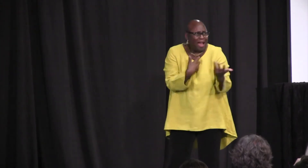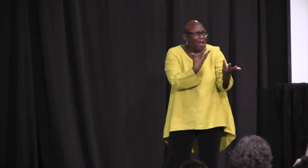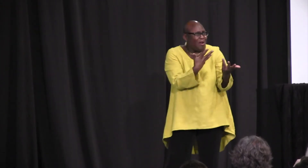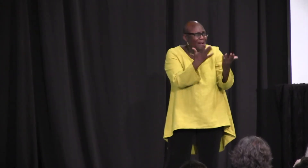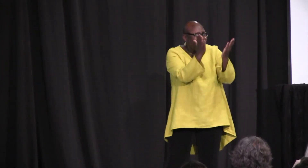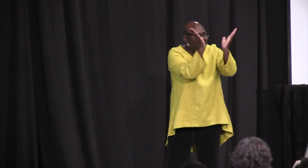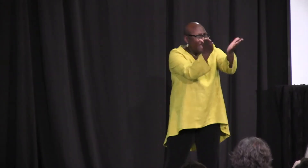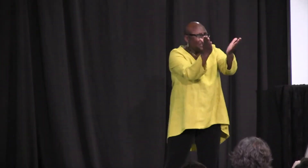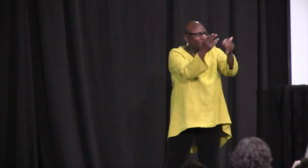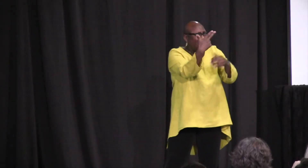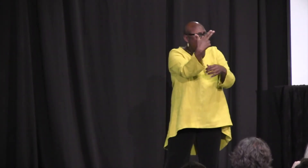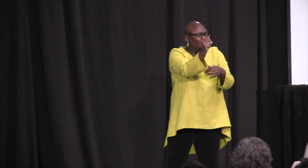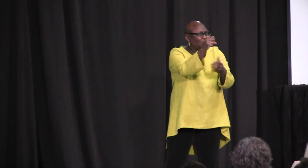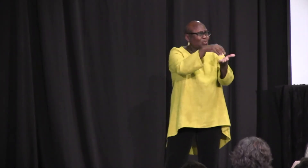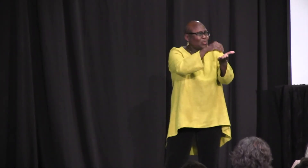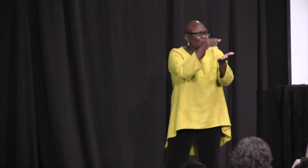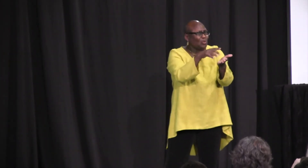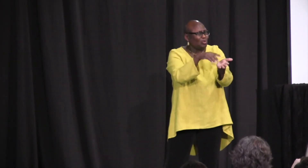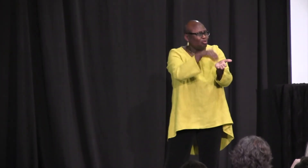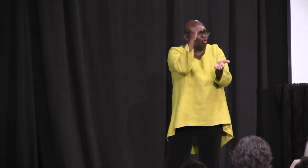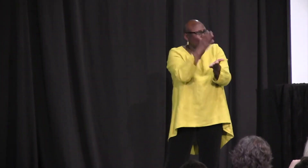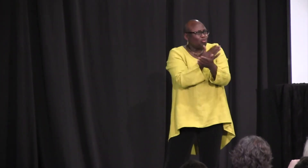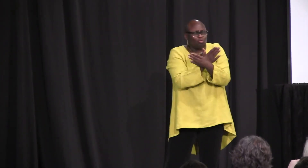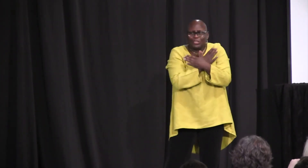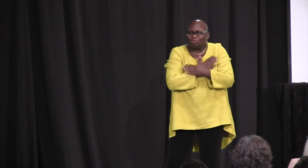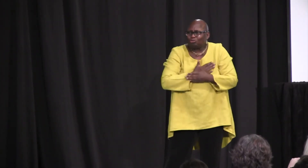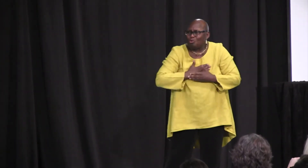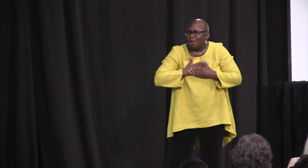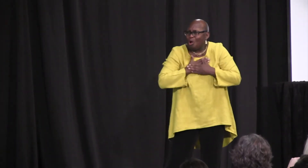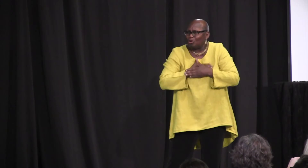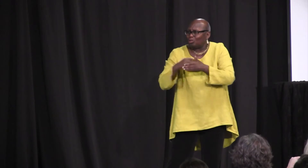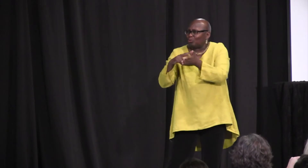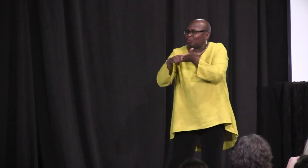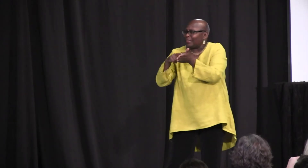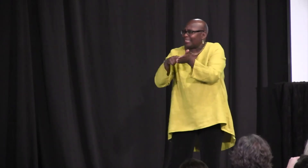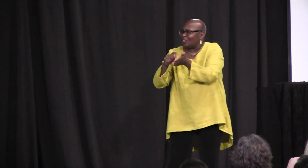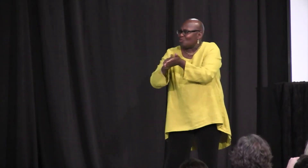He loves to read and write and so once to spark his students, but because